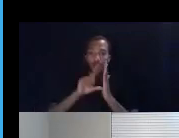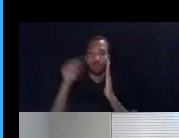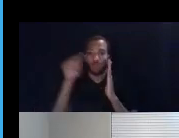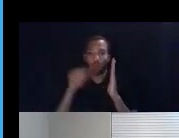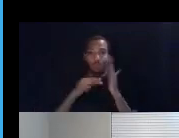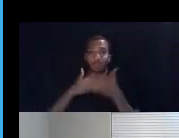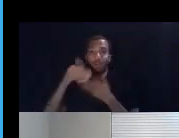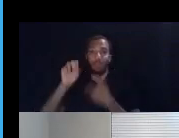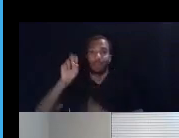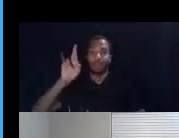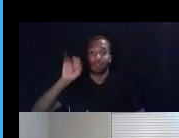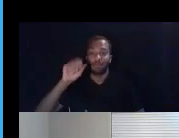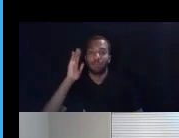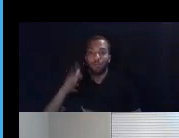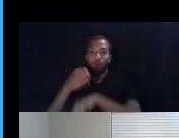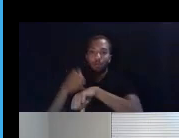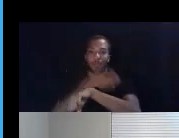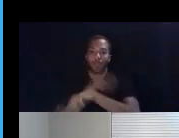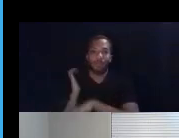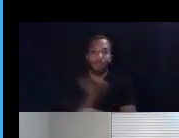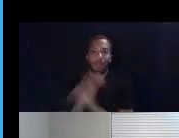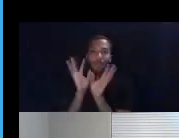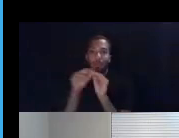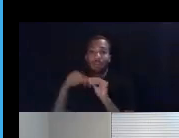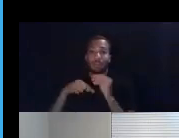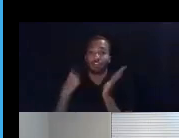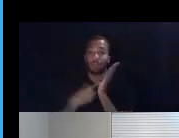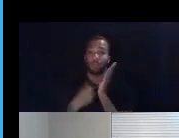use any information or questions. This conversation actually stand from a question